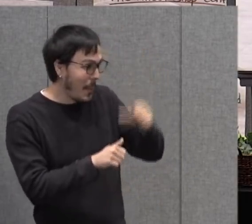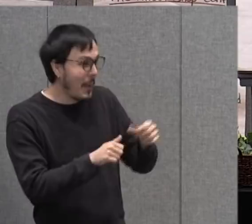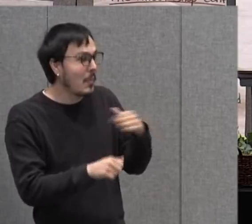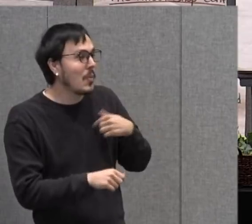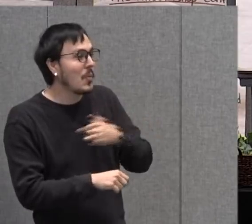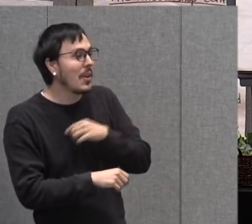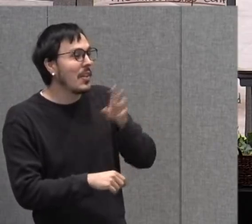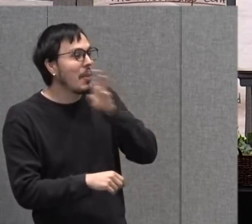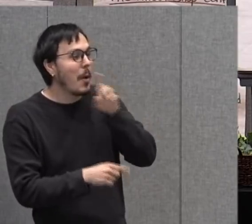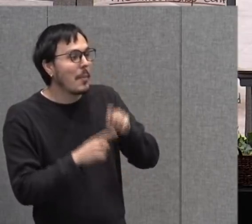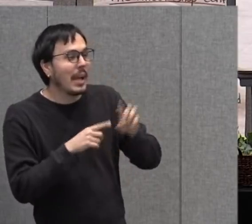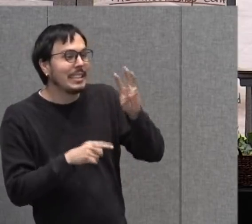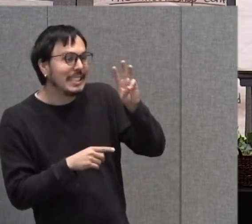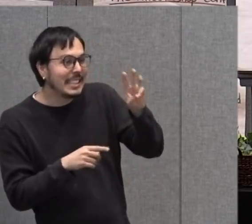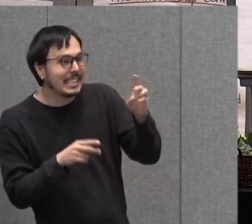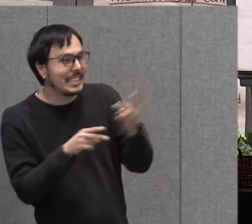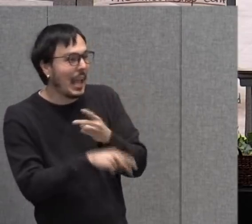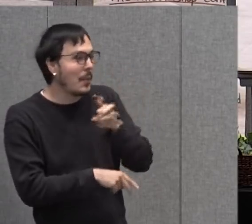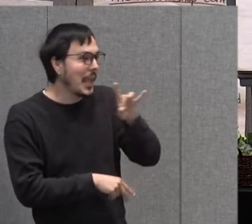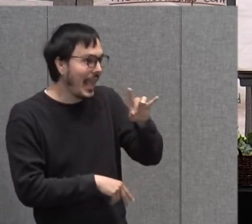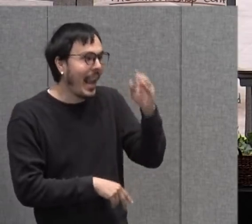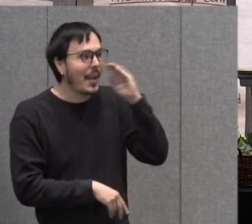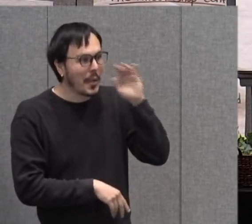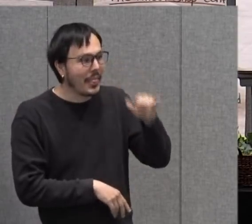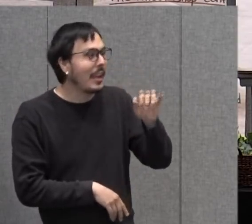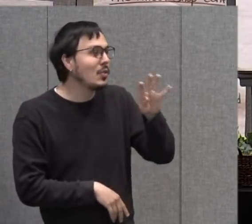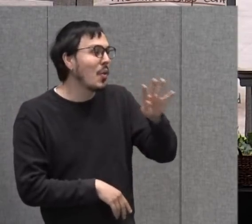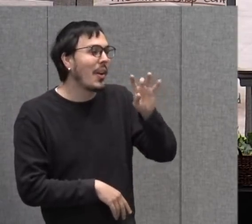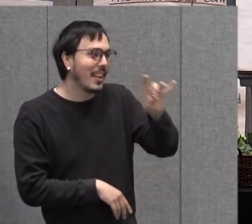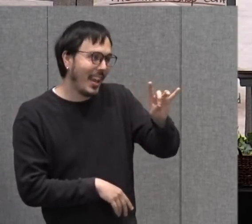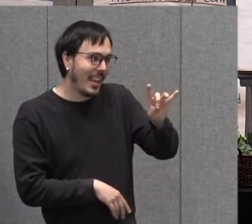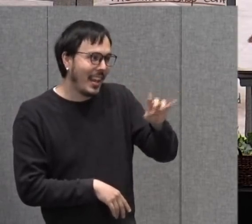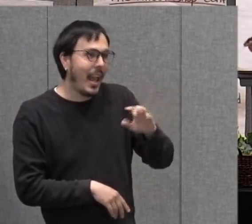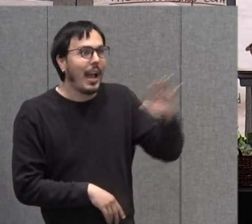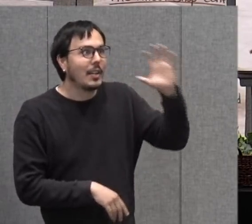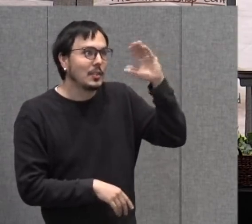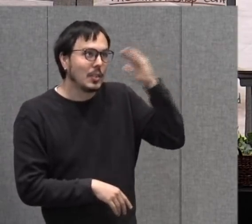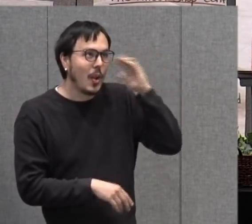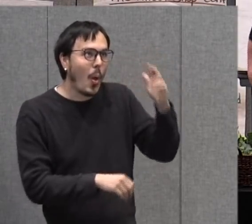like well six times eight, I know that's 48. I knew it. I used to know a rhyme about that.